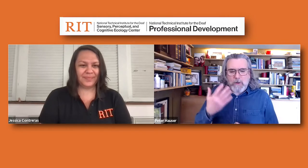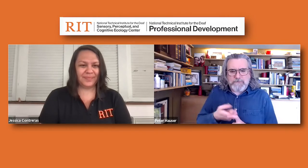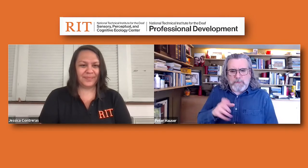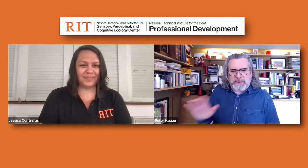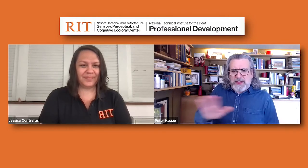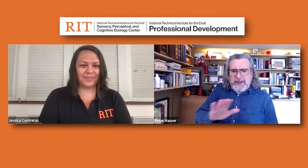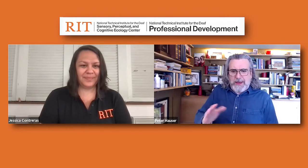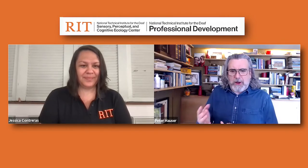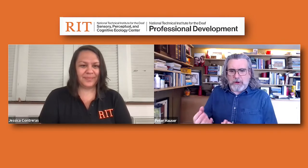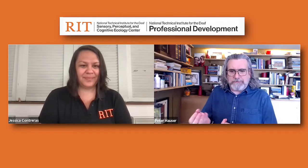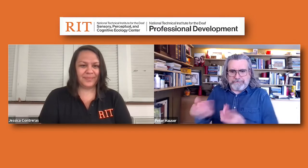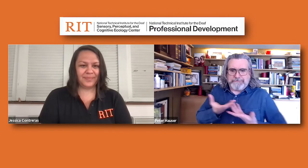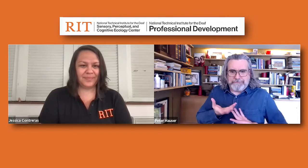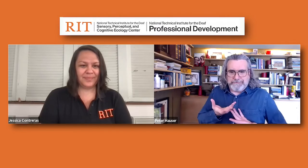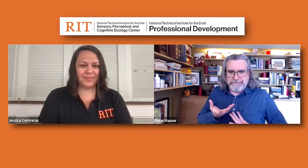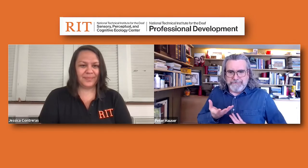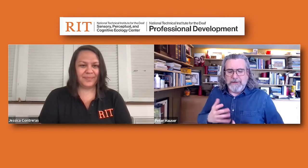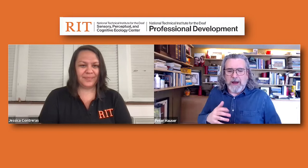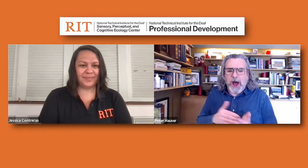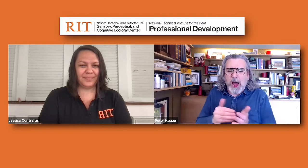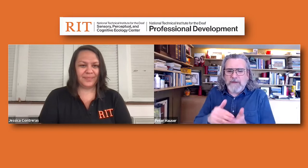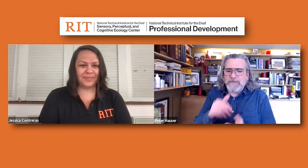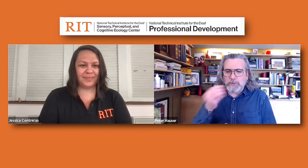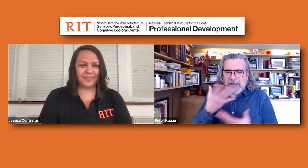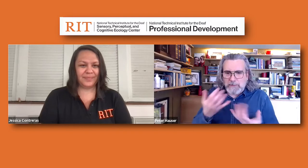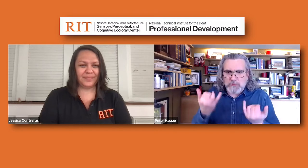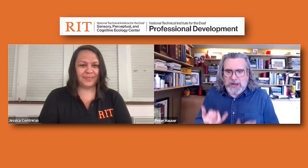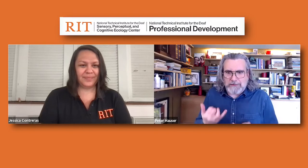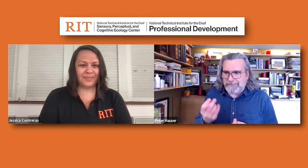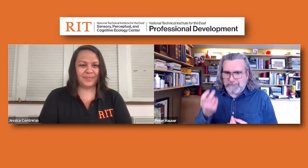The way I see that I have inspired students